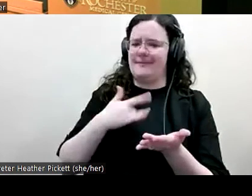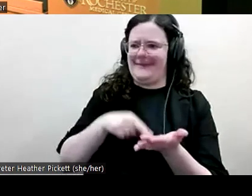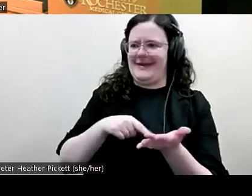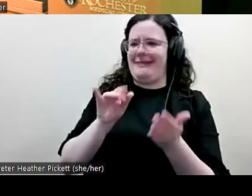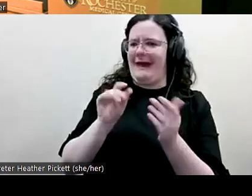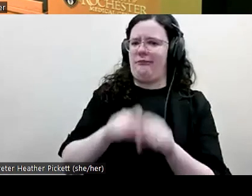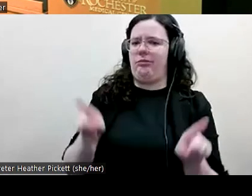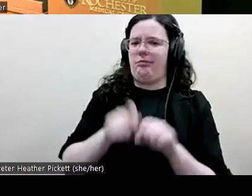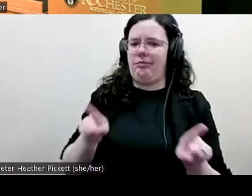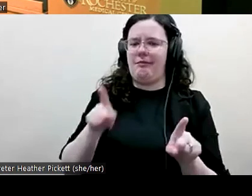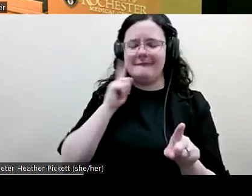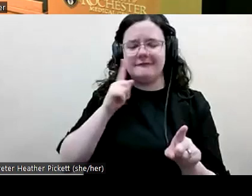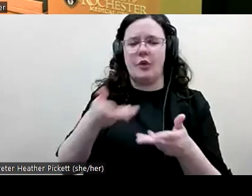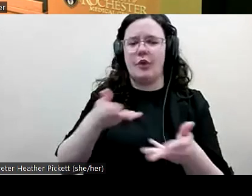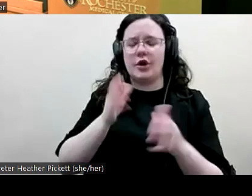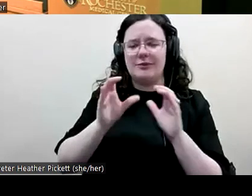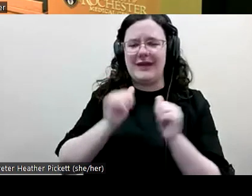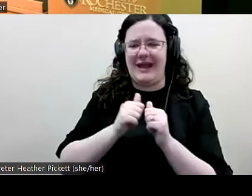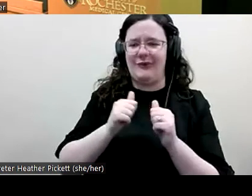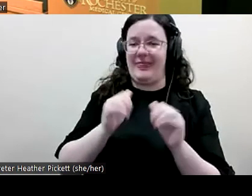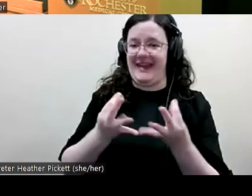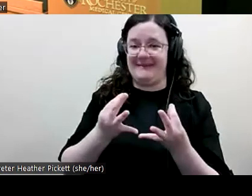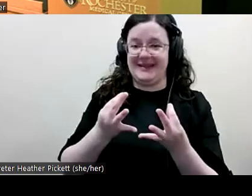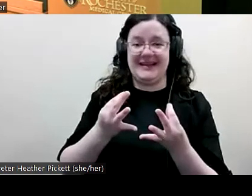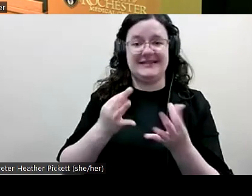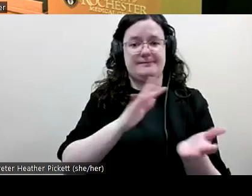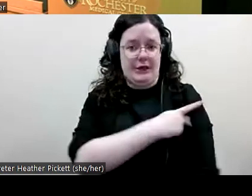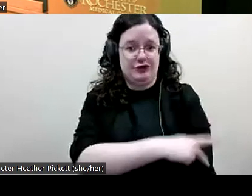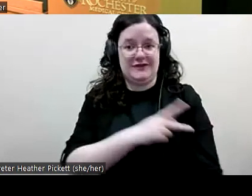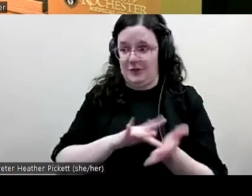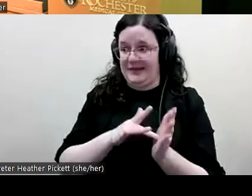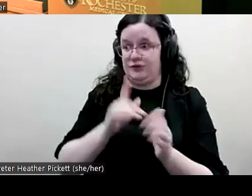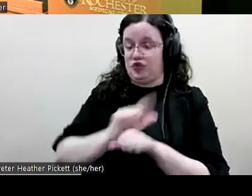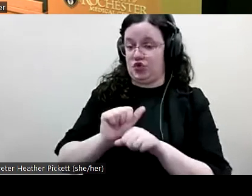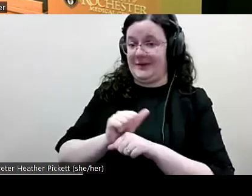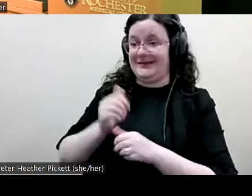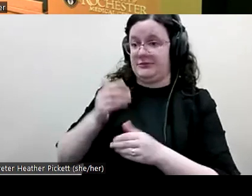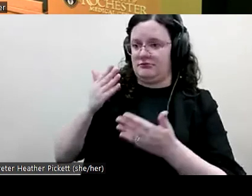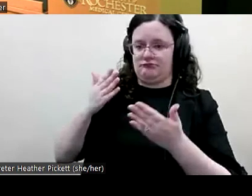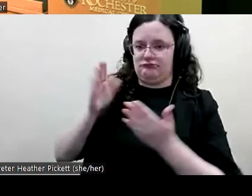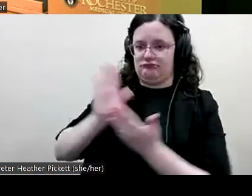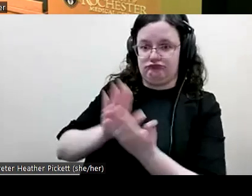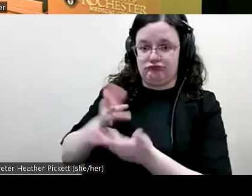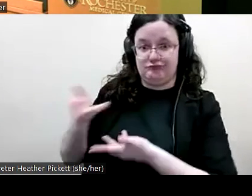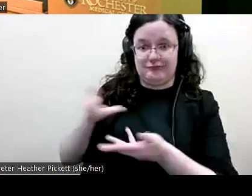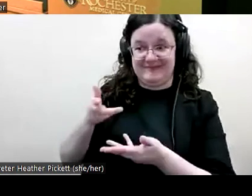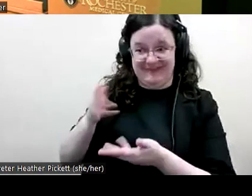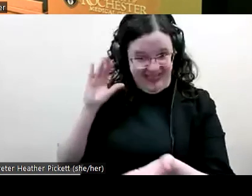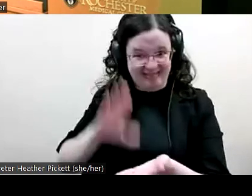and families and if you've observed any um uh kind of maladaptive experiences or unpleasant